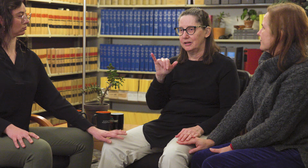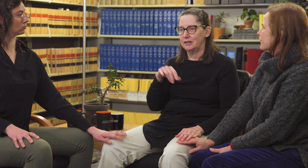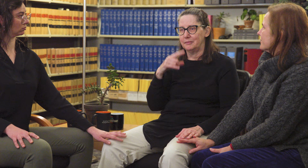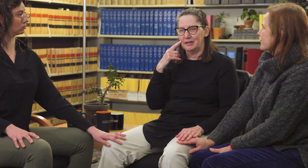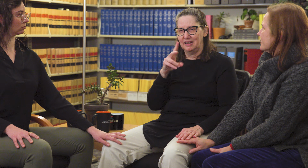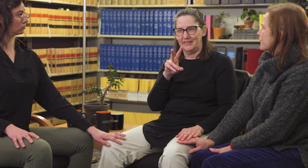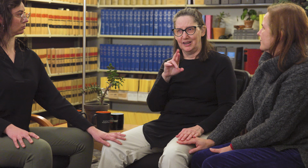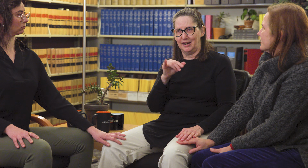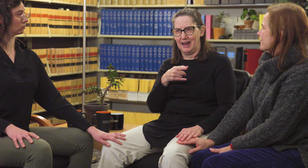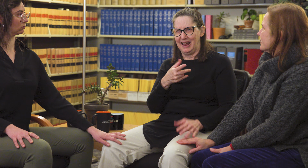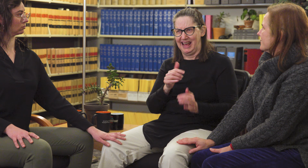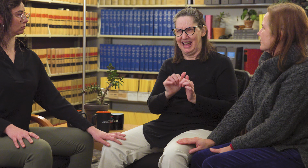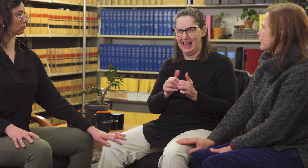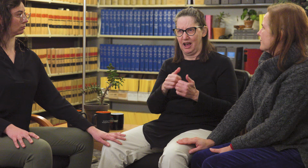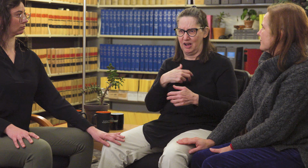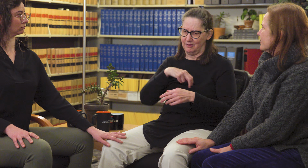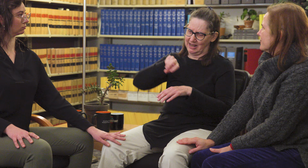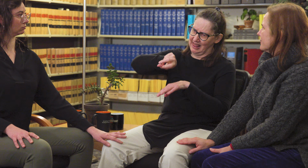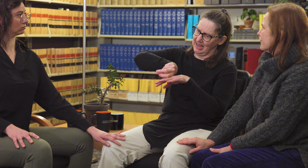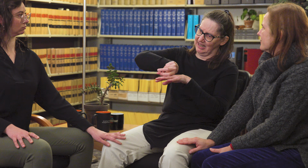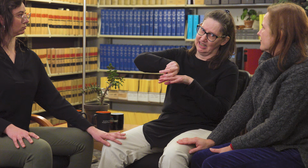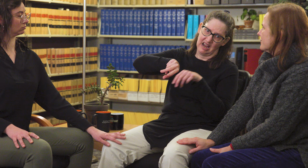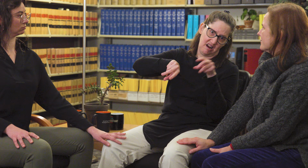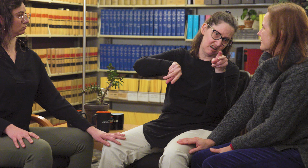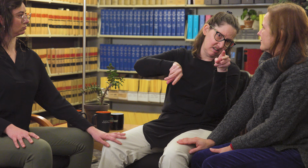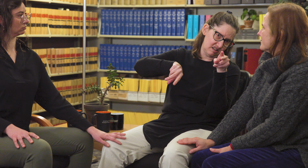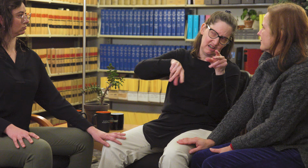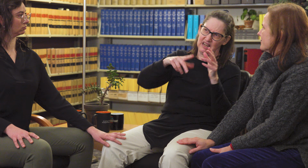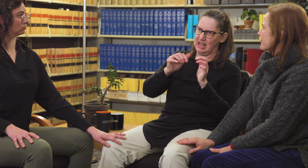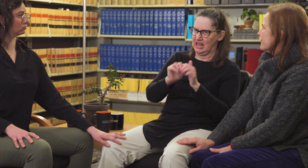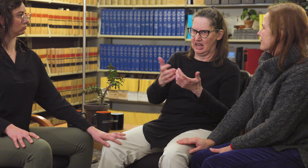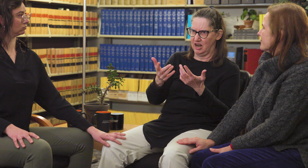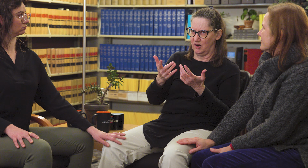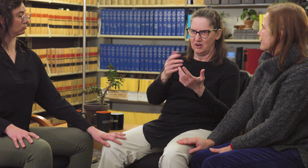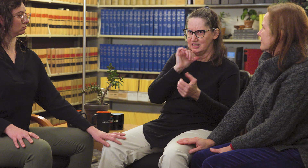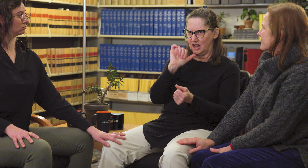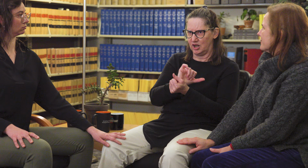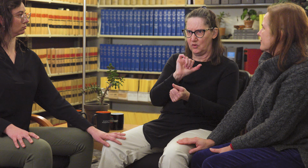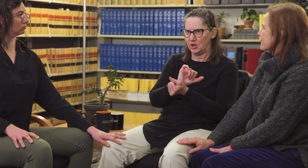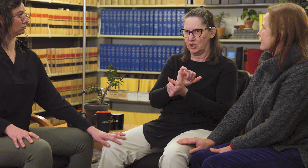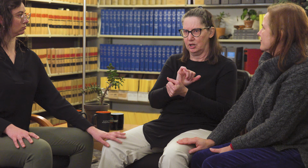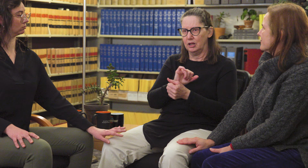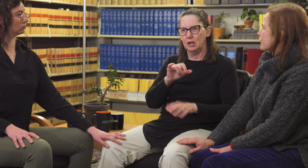and I thought Video Remote Interpreting (VRI), how? I’m laying down trying to see the screen, that doesn’t work.